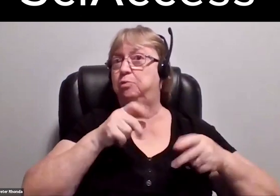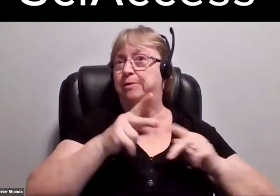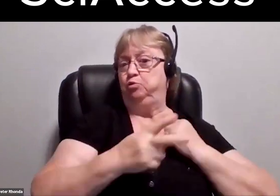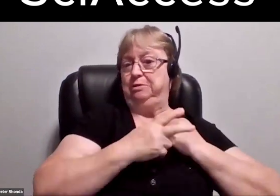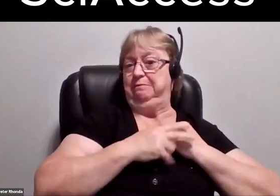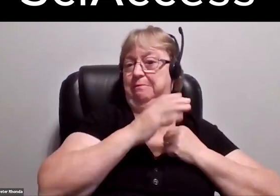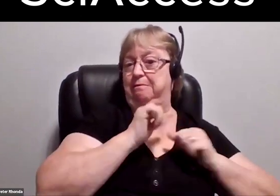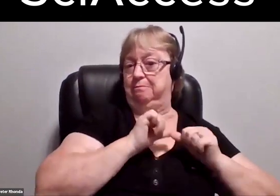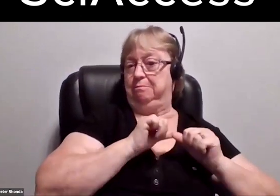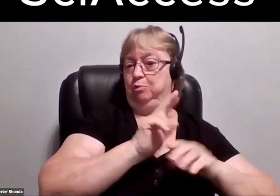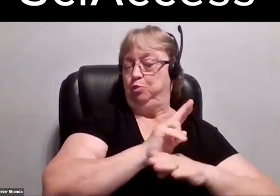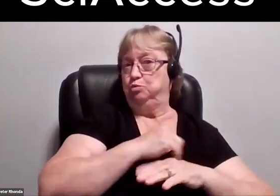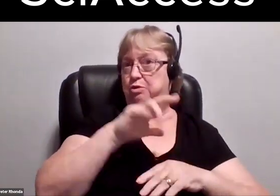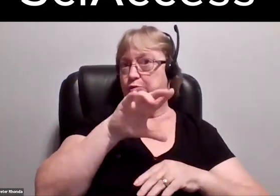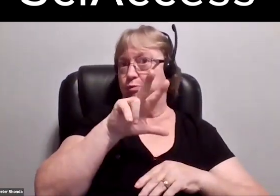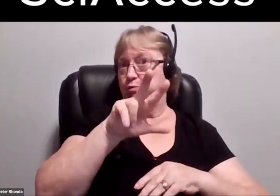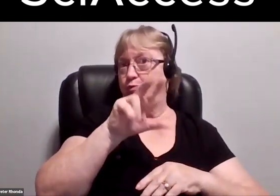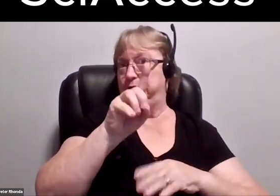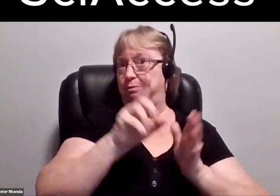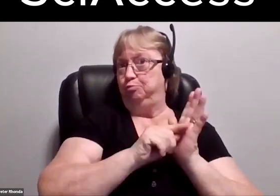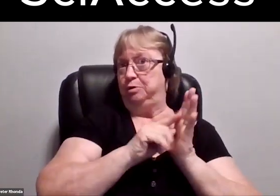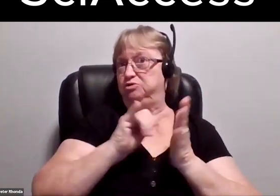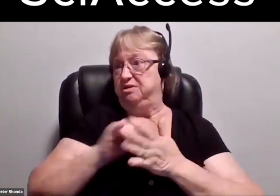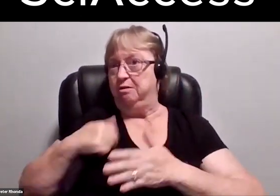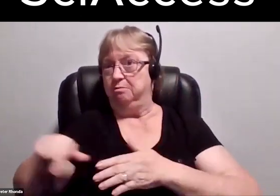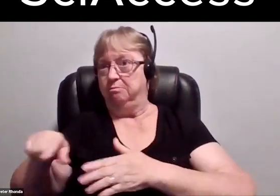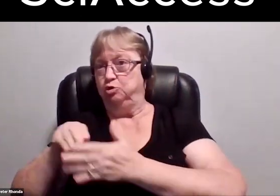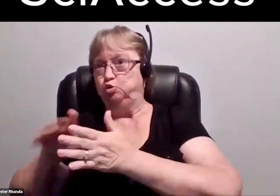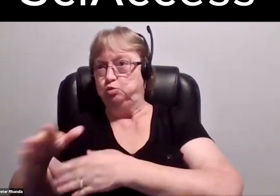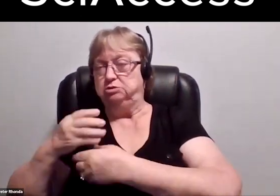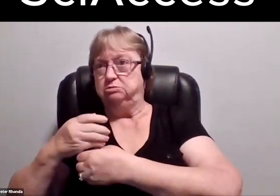to use the 3D printers that we provide as a part of this program.